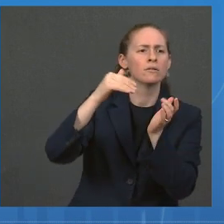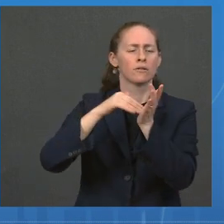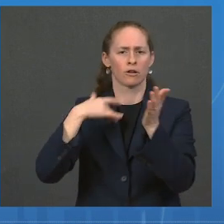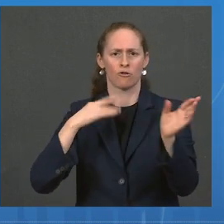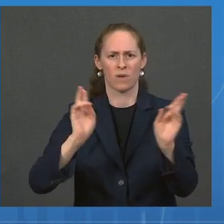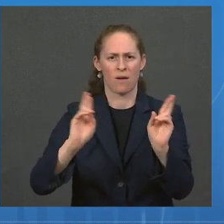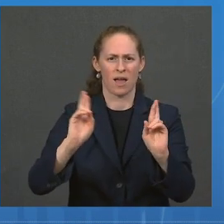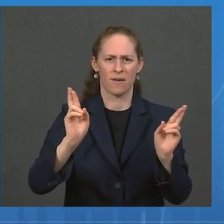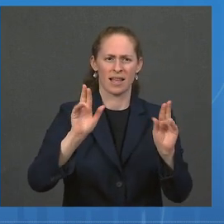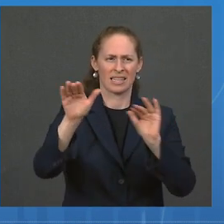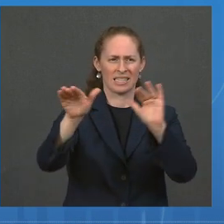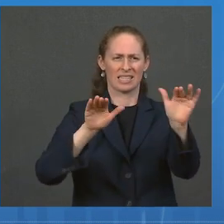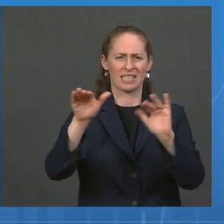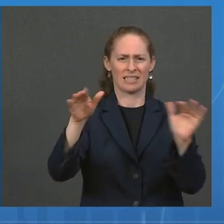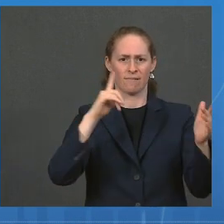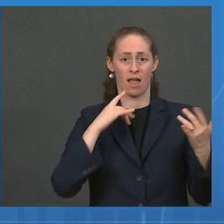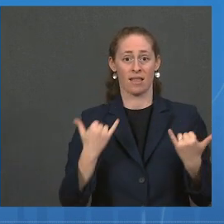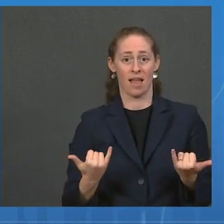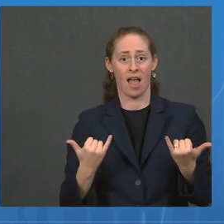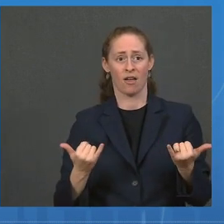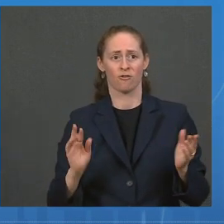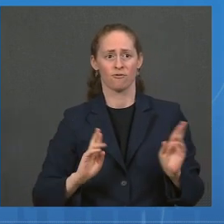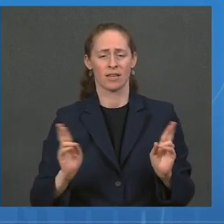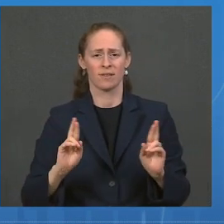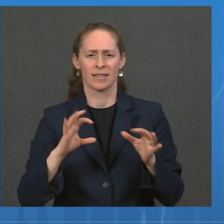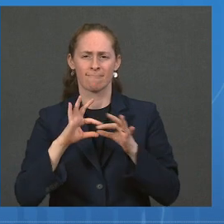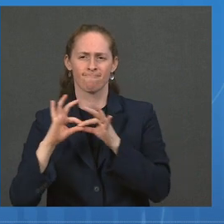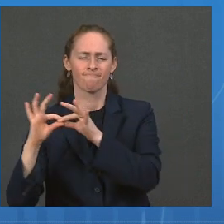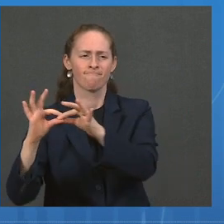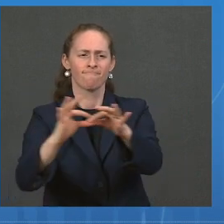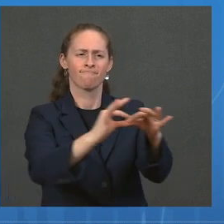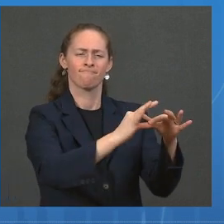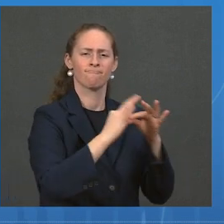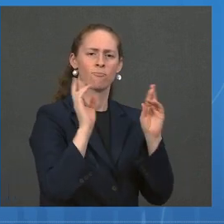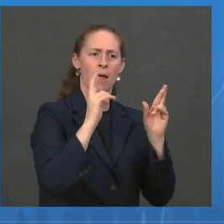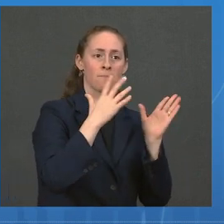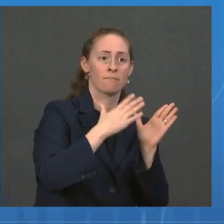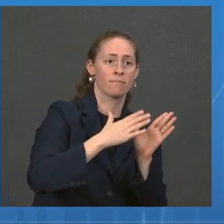Together, we're completing the operational planning to ensure vaccinations for kids ages